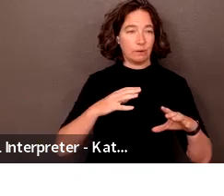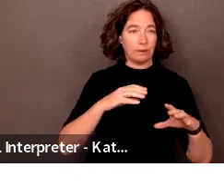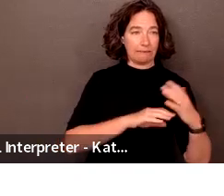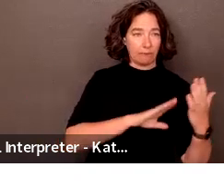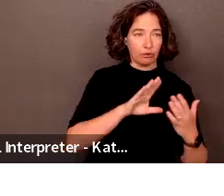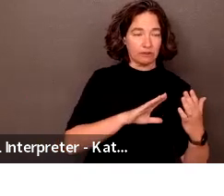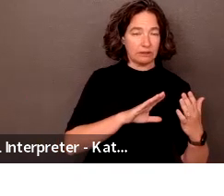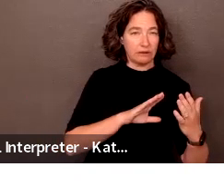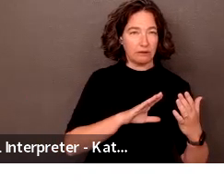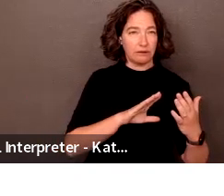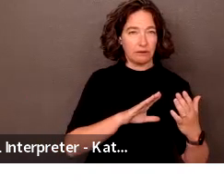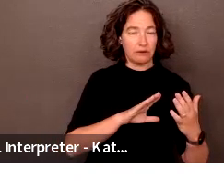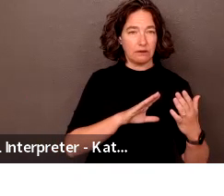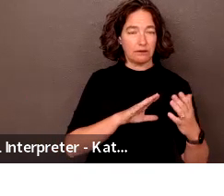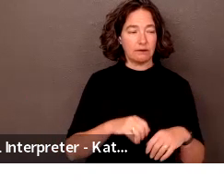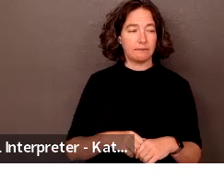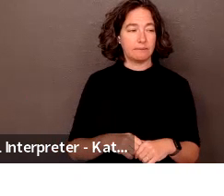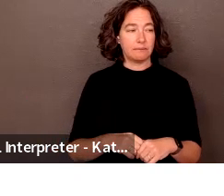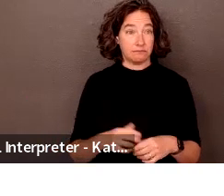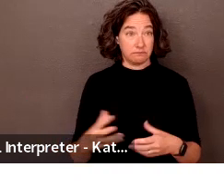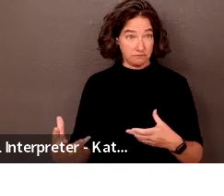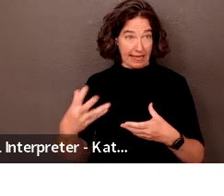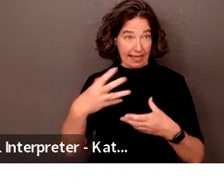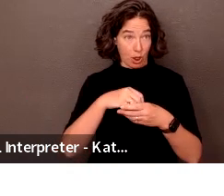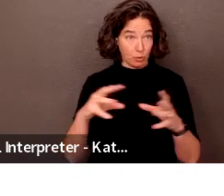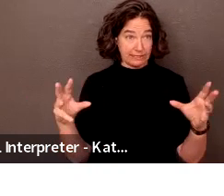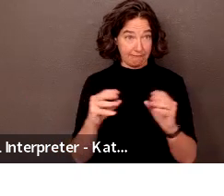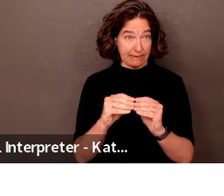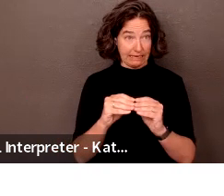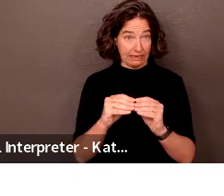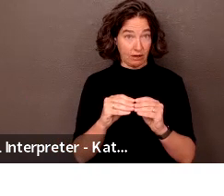right, I think I got those checked and now we'll talk about